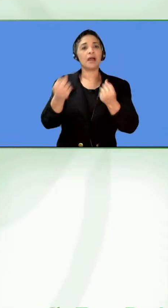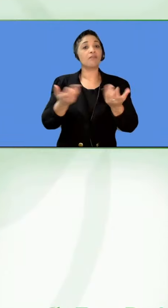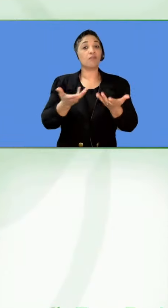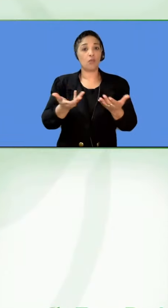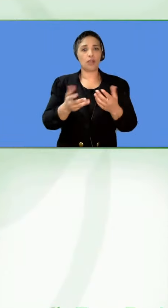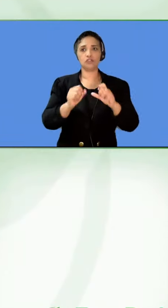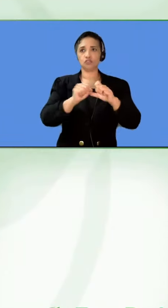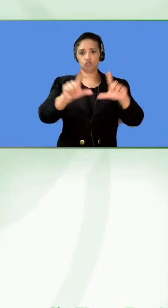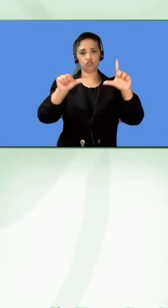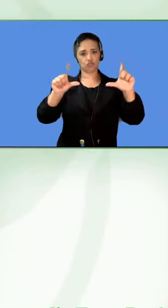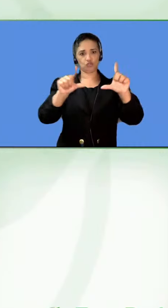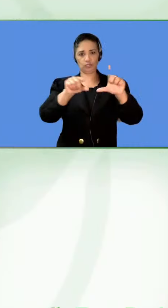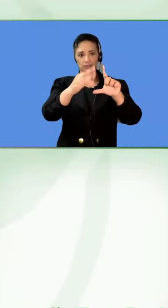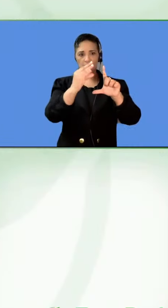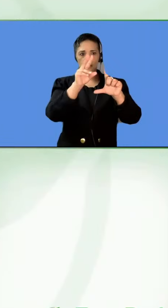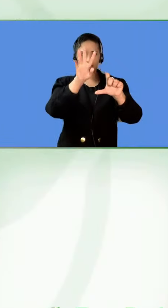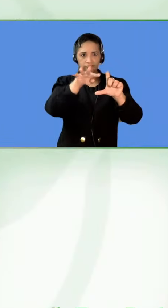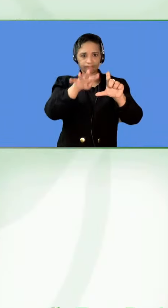It is very important.